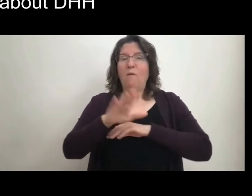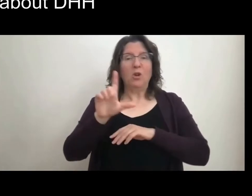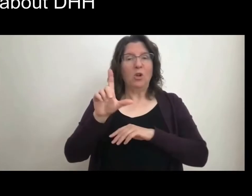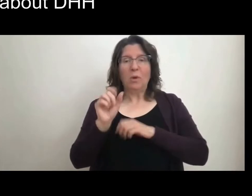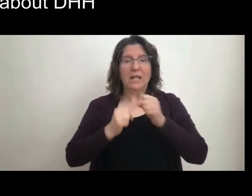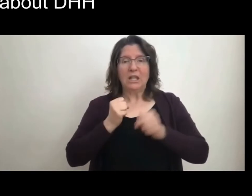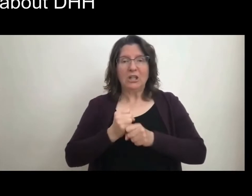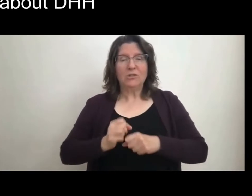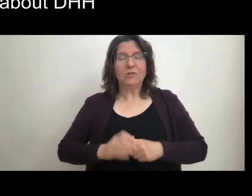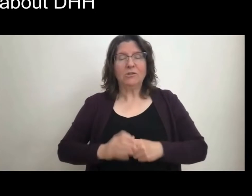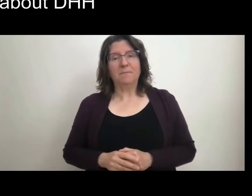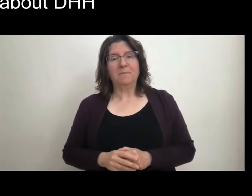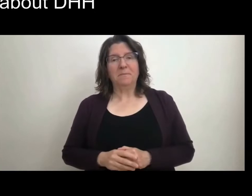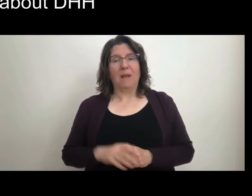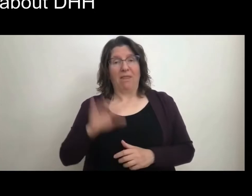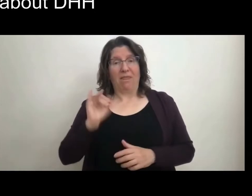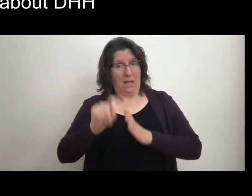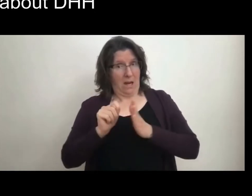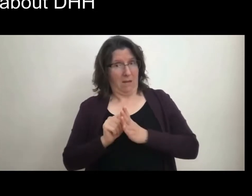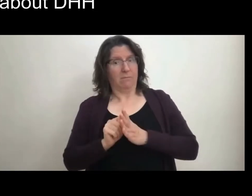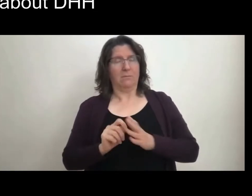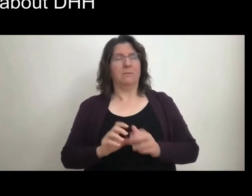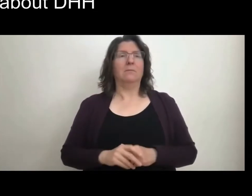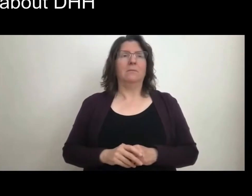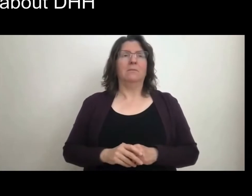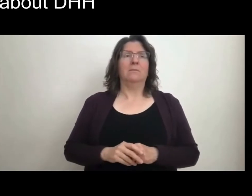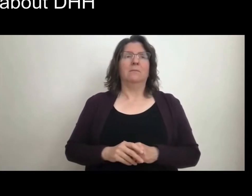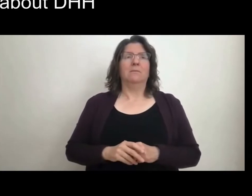I had been interacting with the deaf community for more than 20 years.